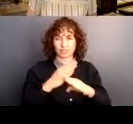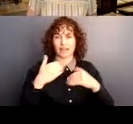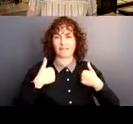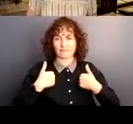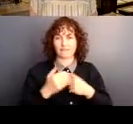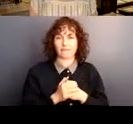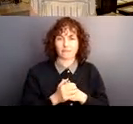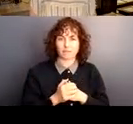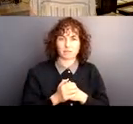There's no flow